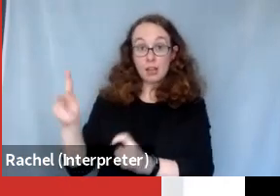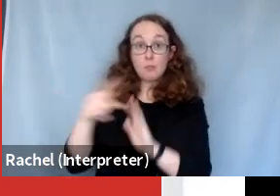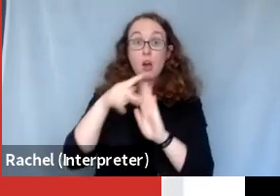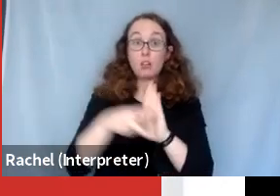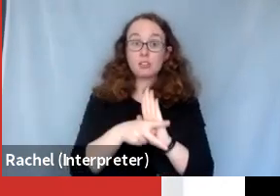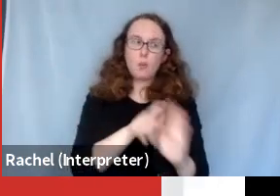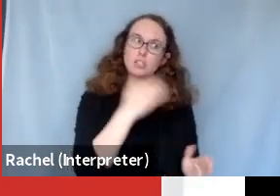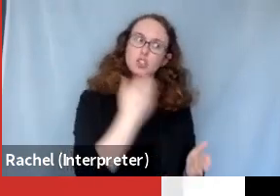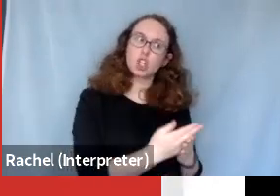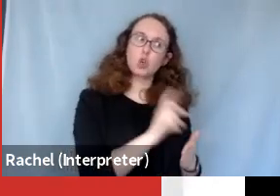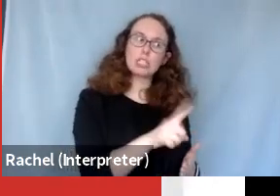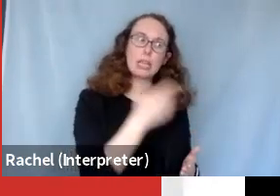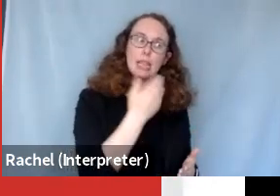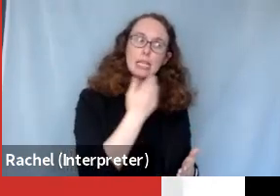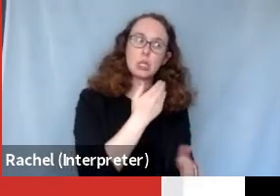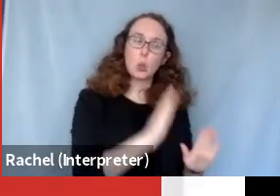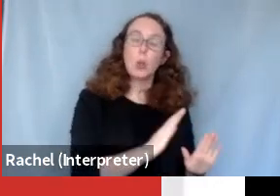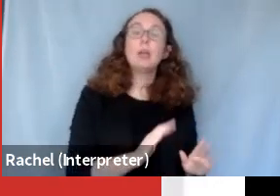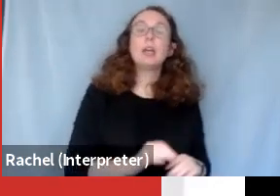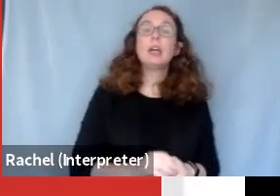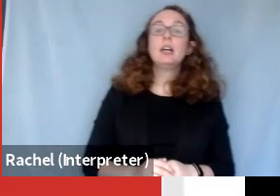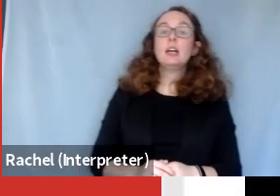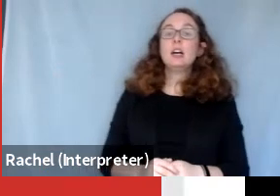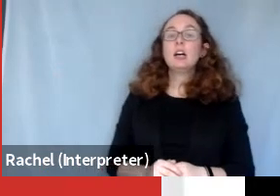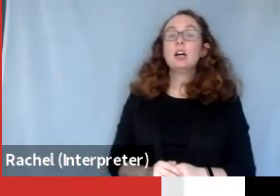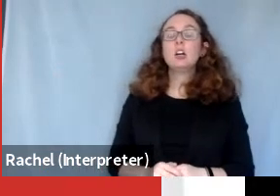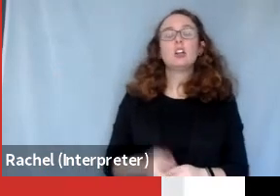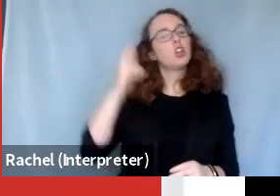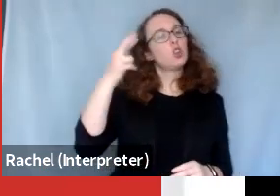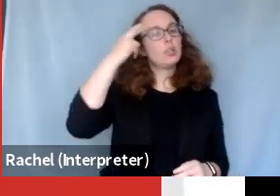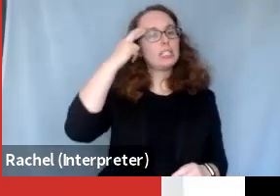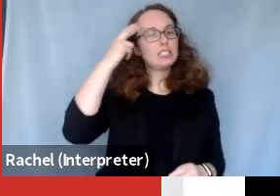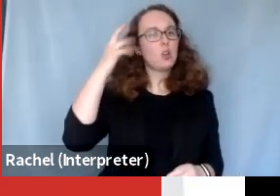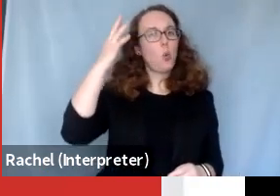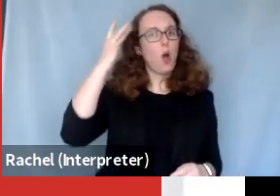thank you for bringing it up. And the reason why is you know